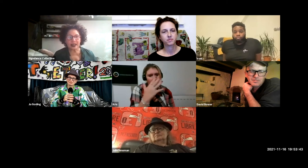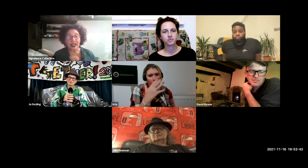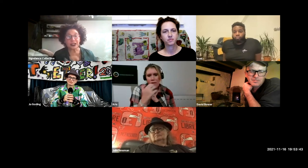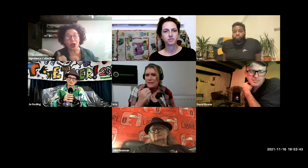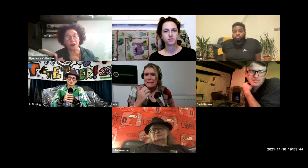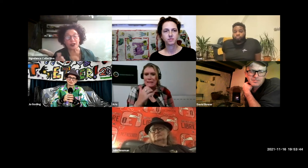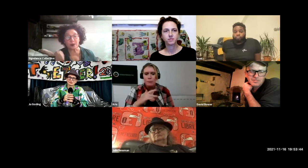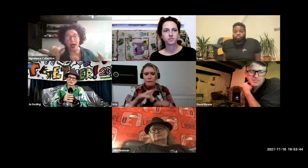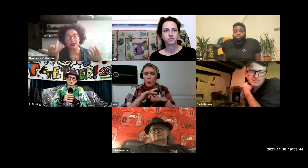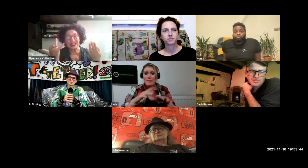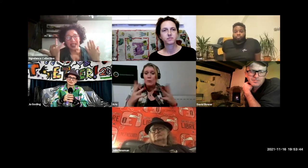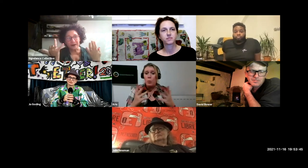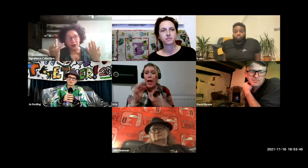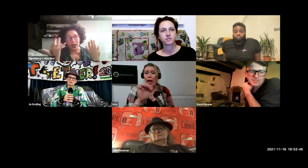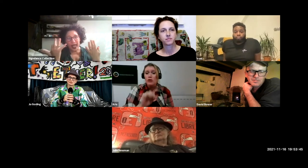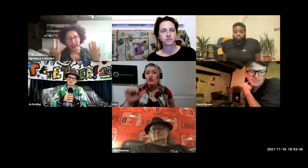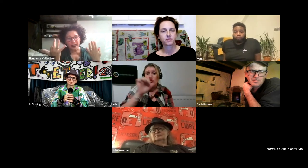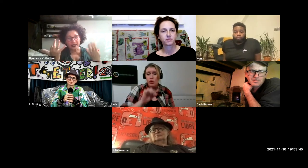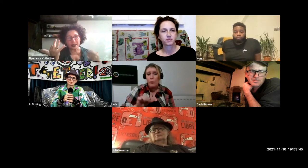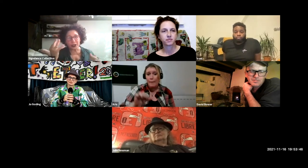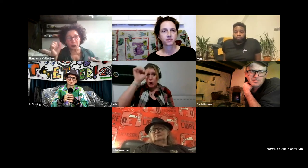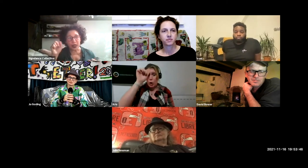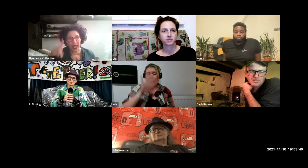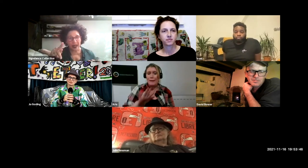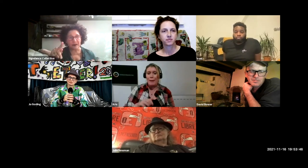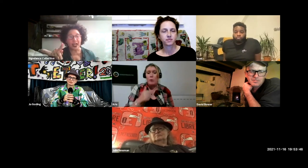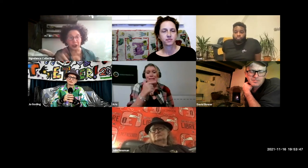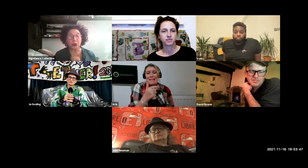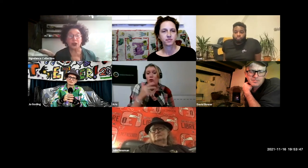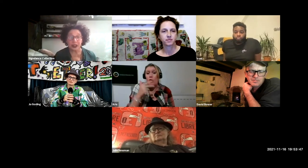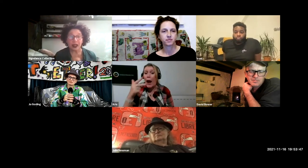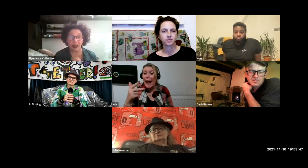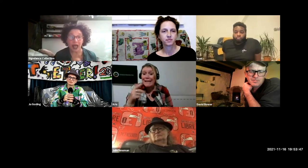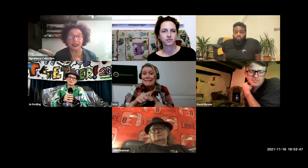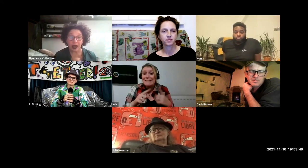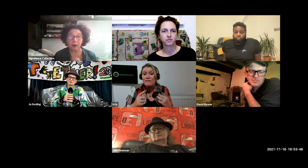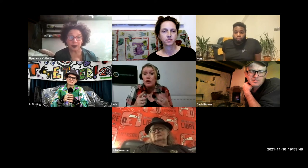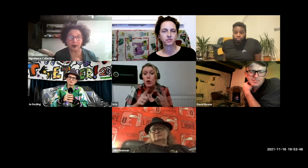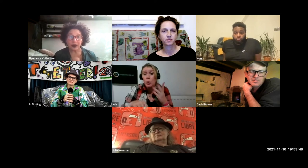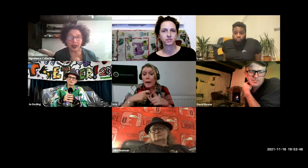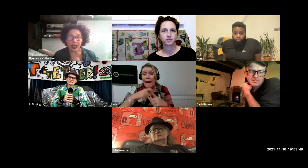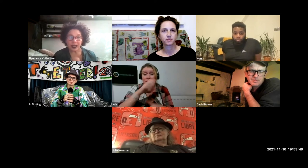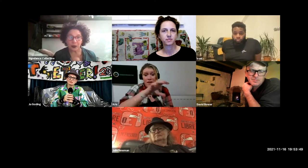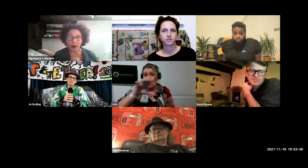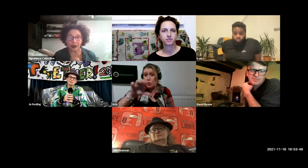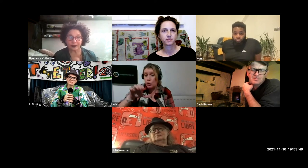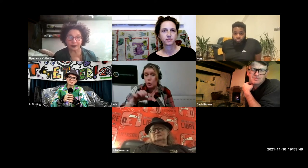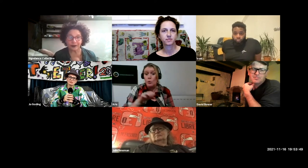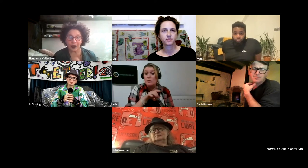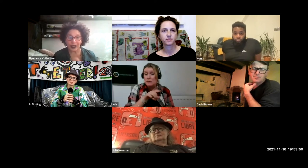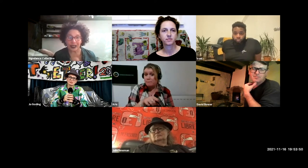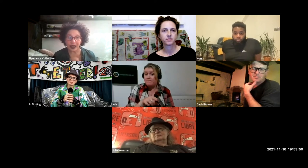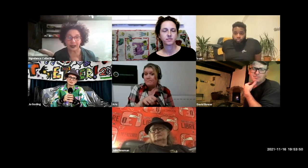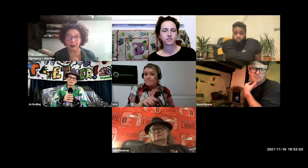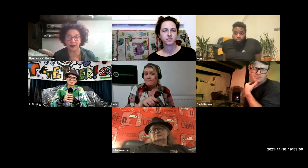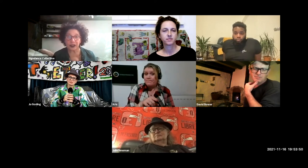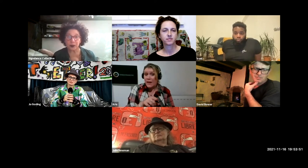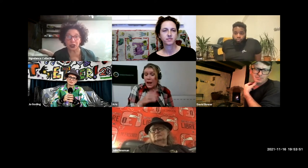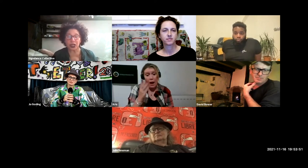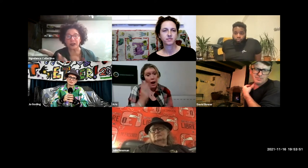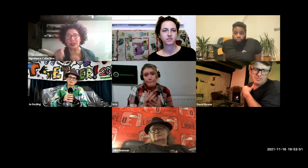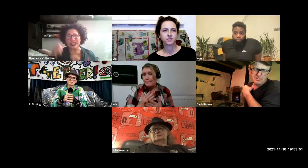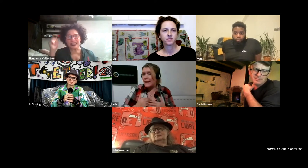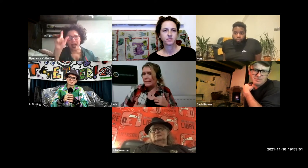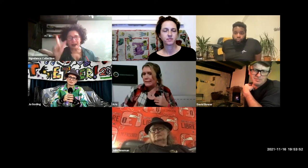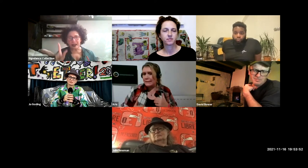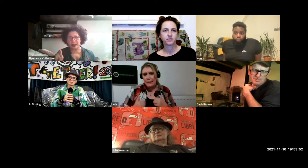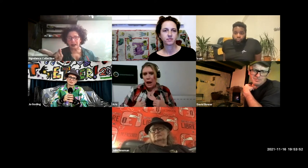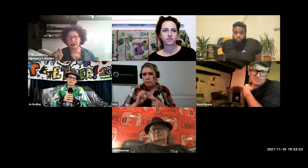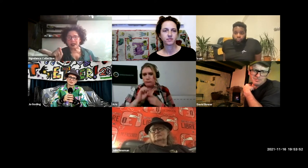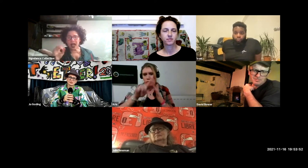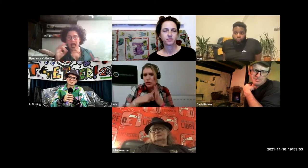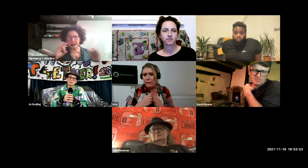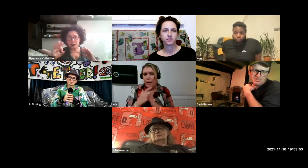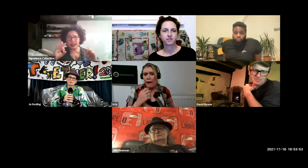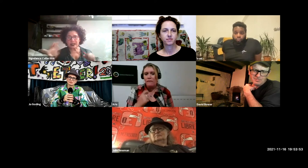believed was possible.